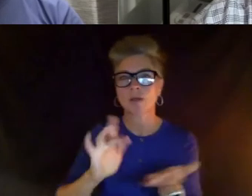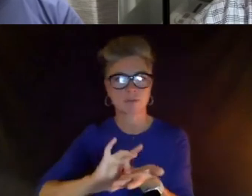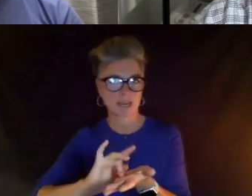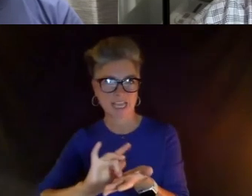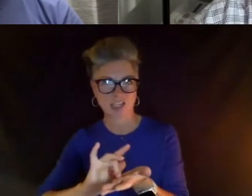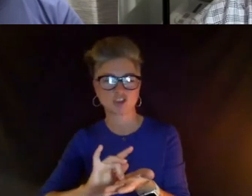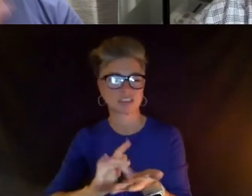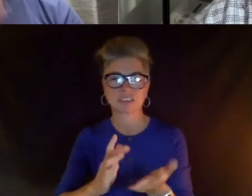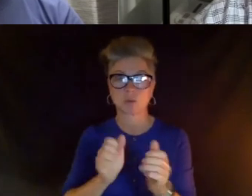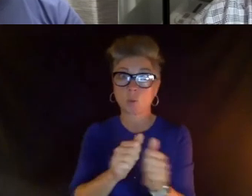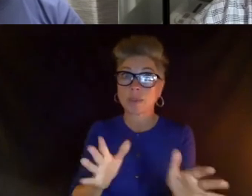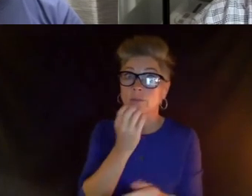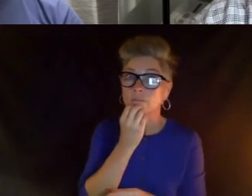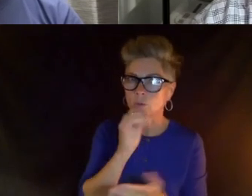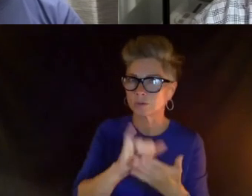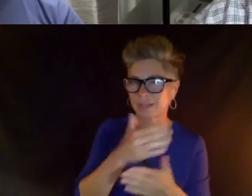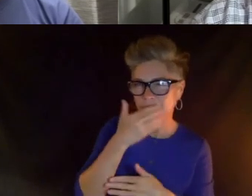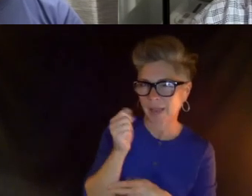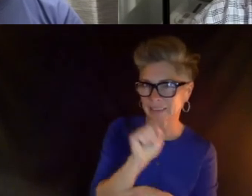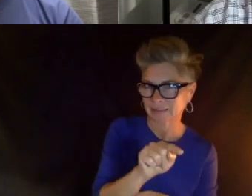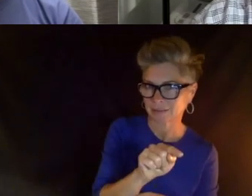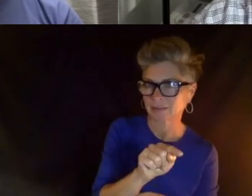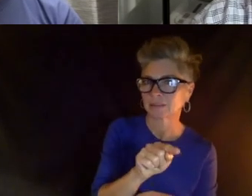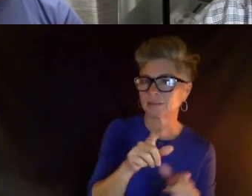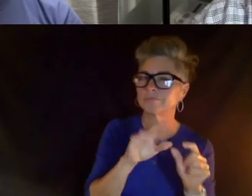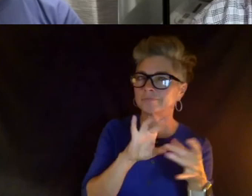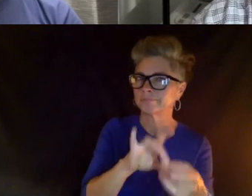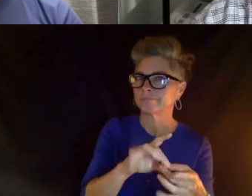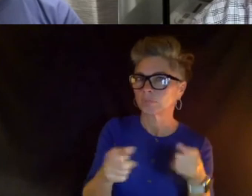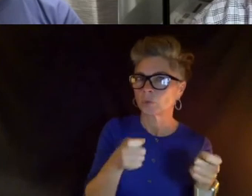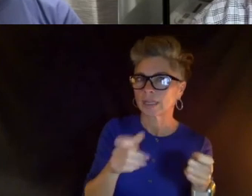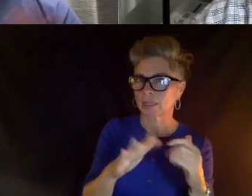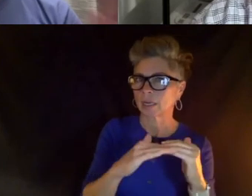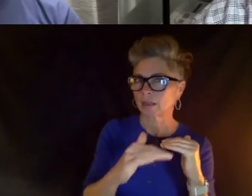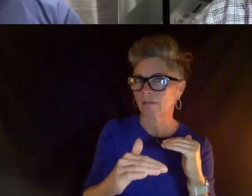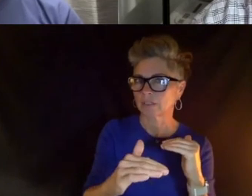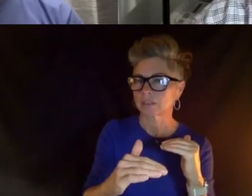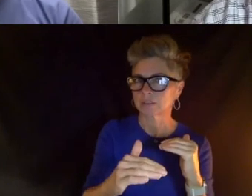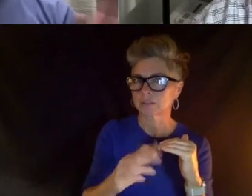that's gonna be your best bet in terms of regulating your levels, in terms of your thyroid function.